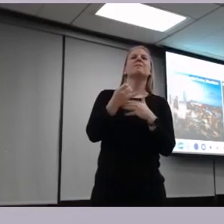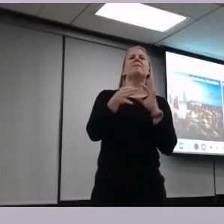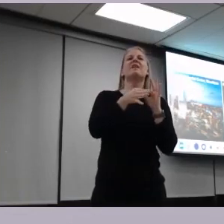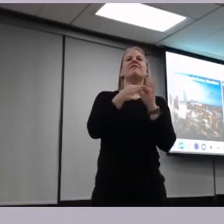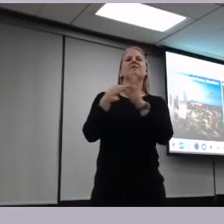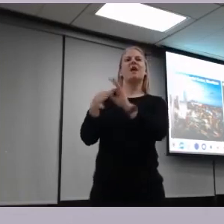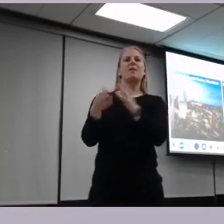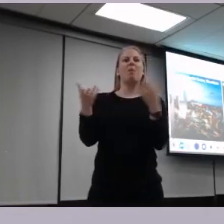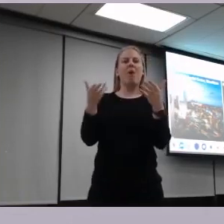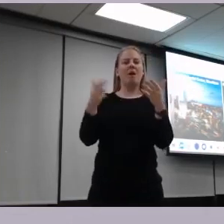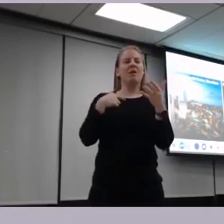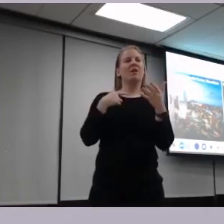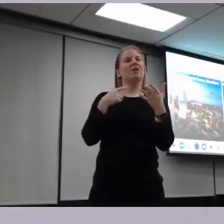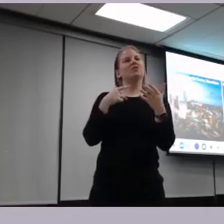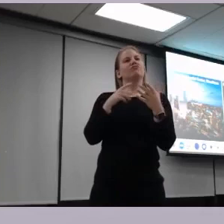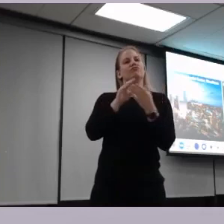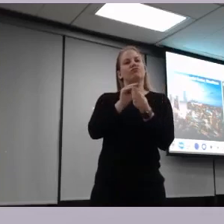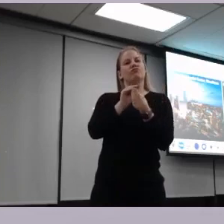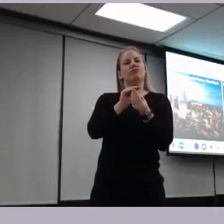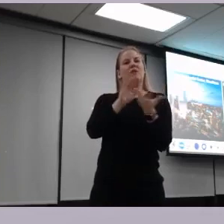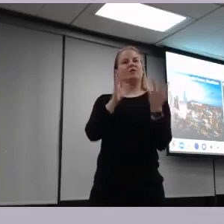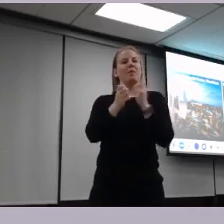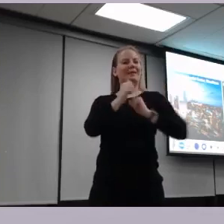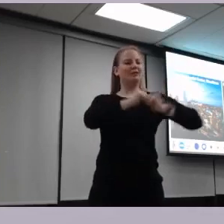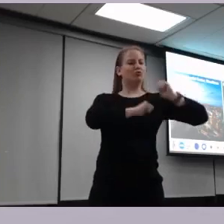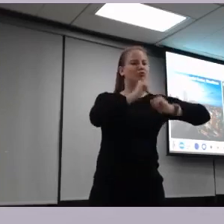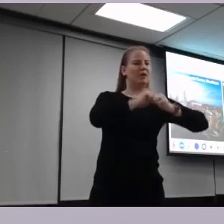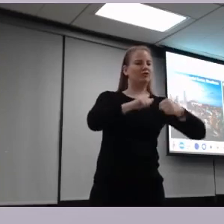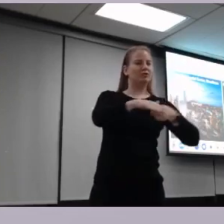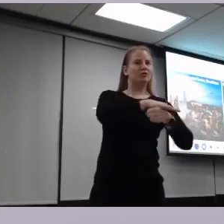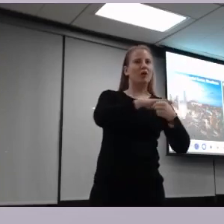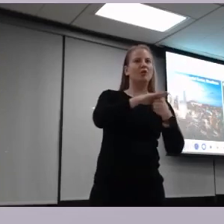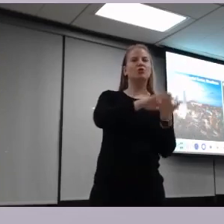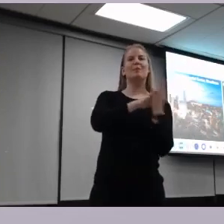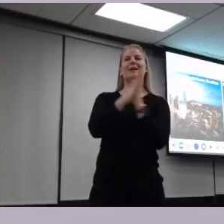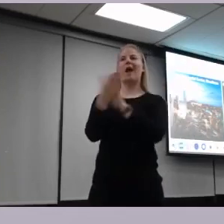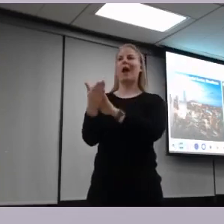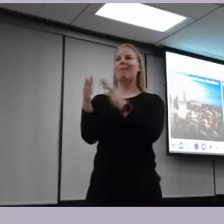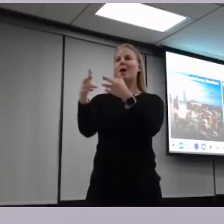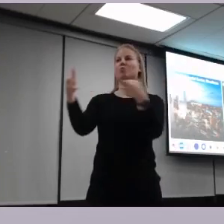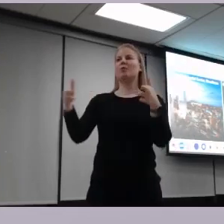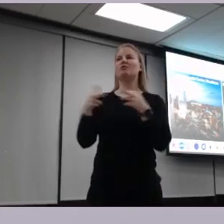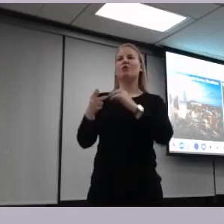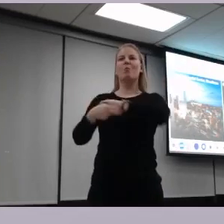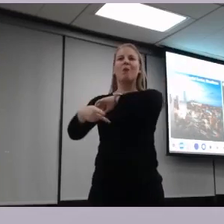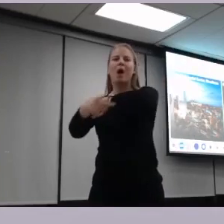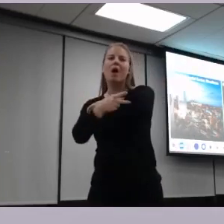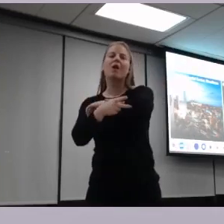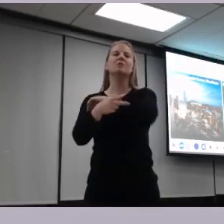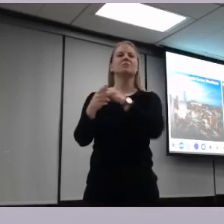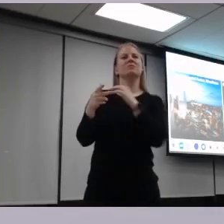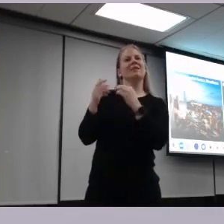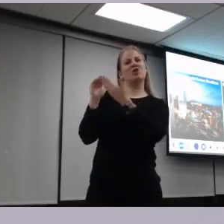sites into regional parks that create a sense of belonging and that a community can really get behind.